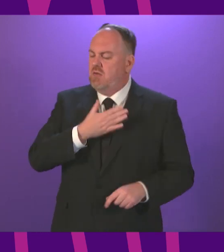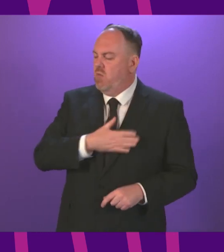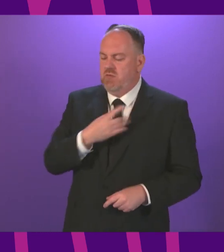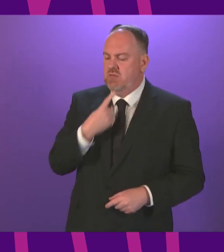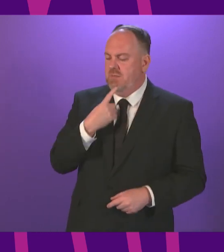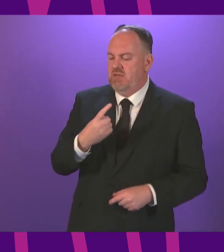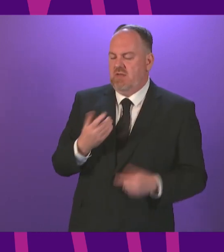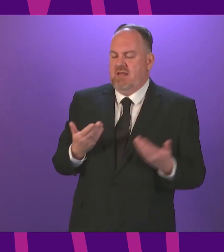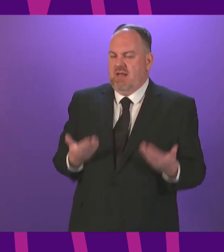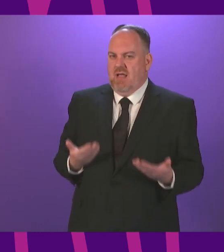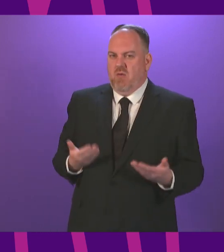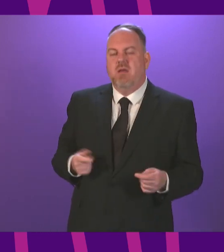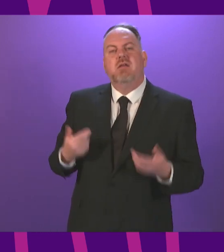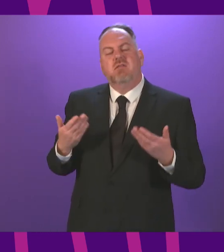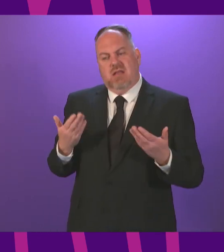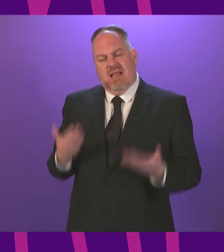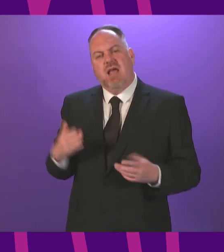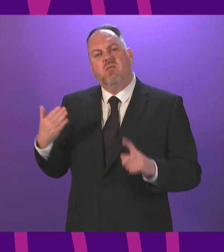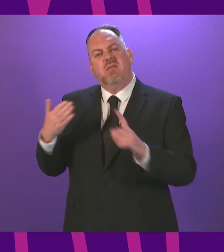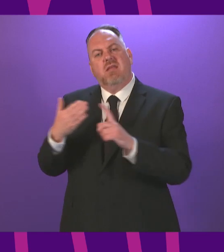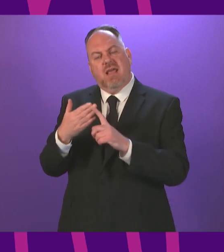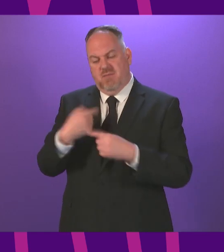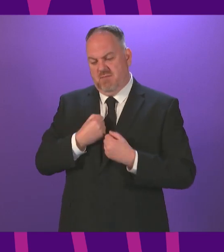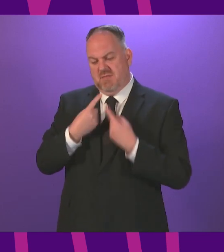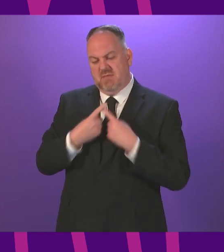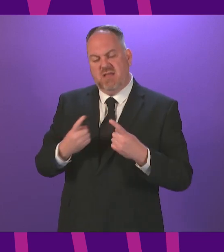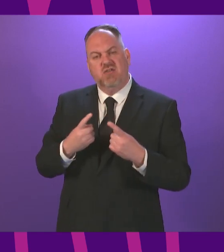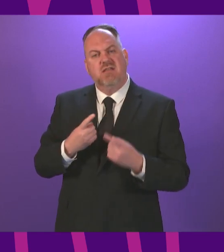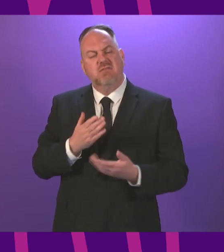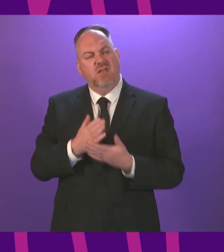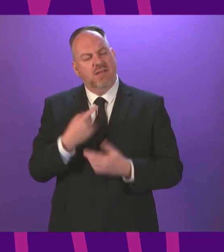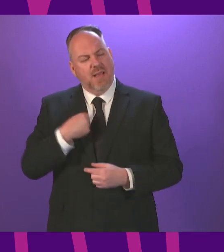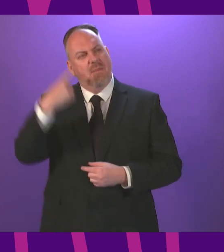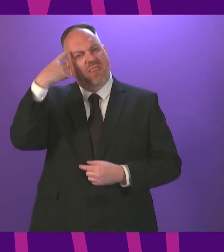Today is a moment to extend our thoughts to Prince Philip’s family and to all those who